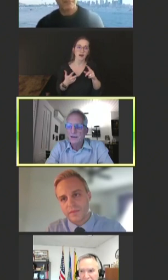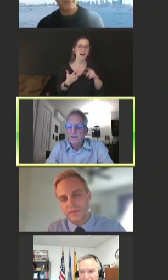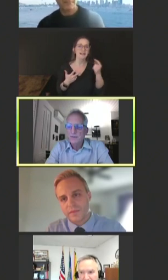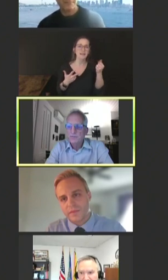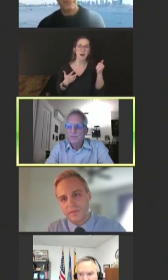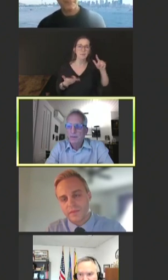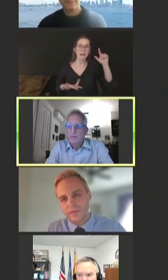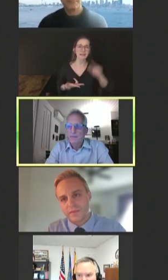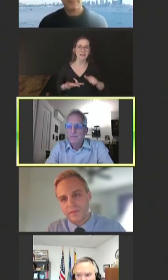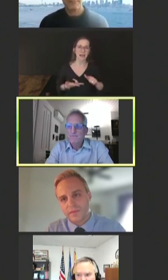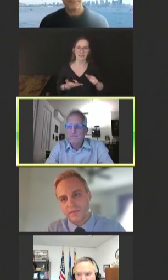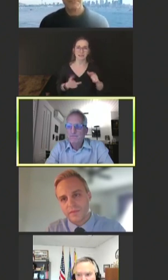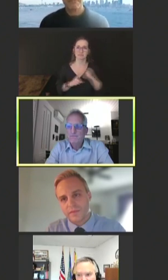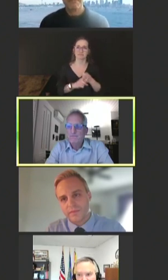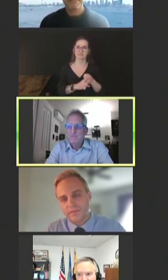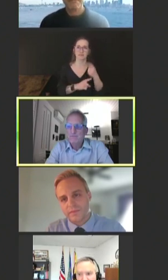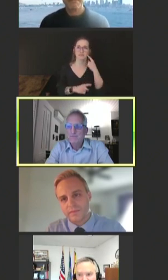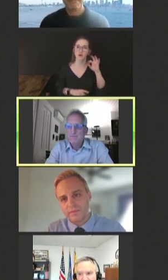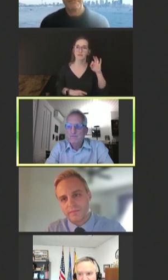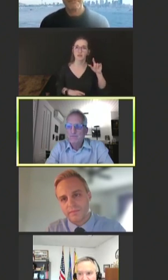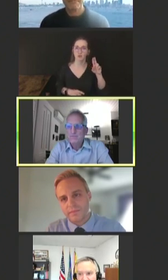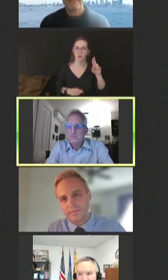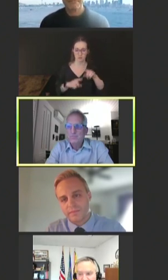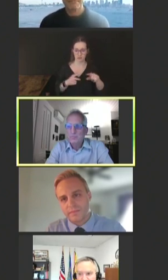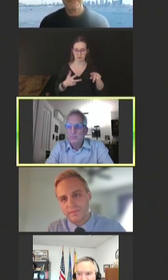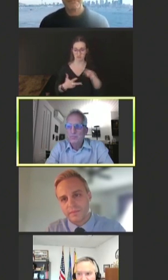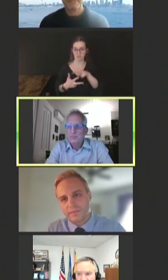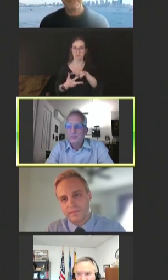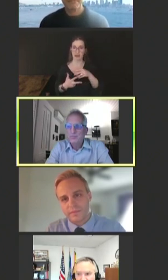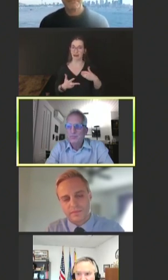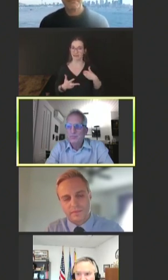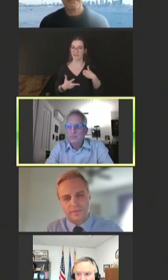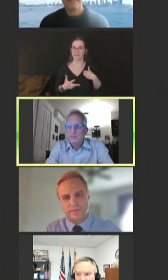Ziyad Al-Aly: